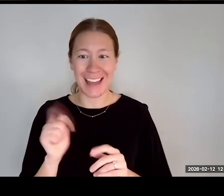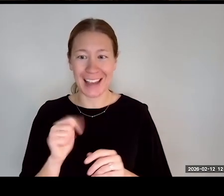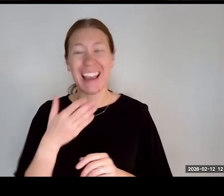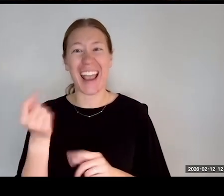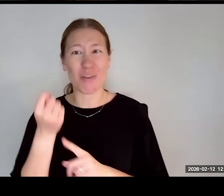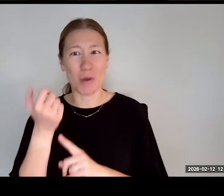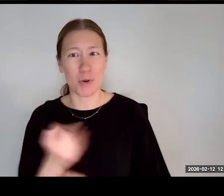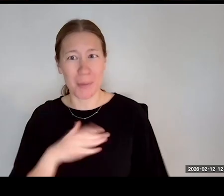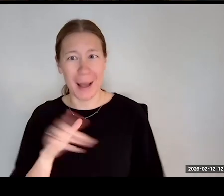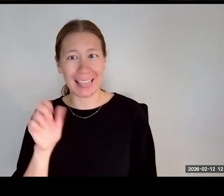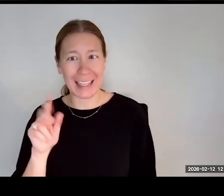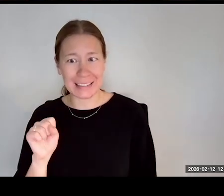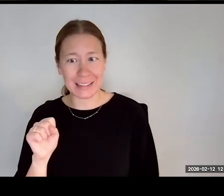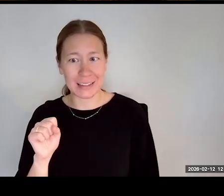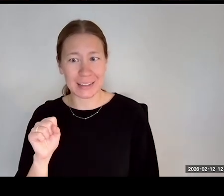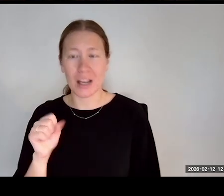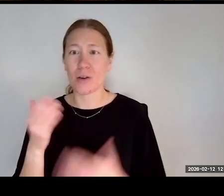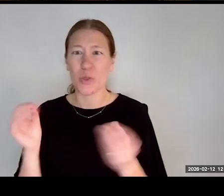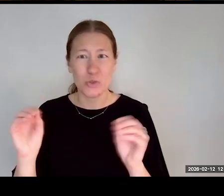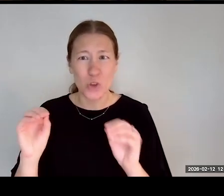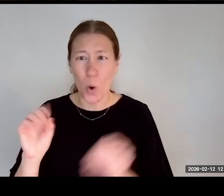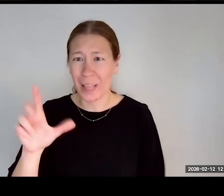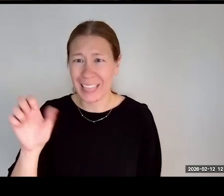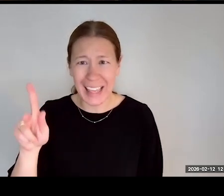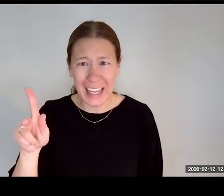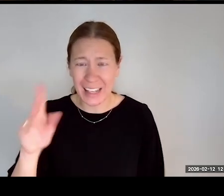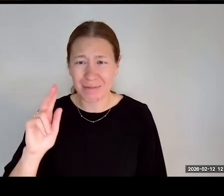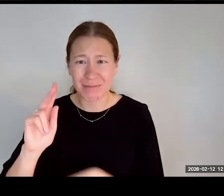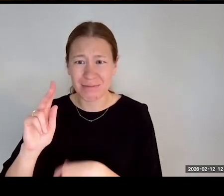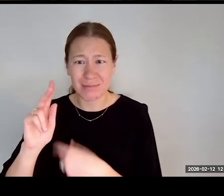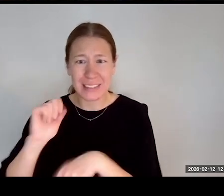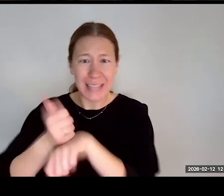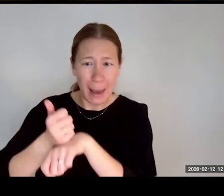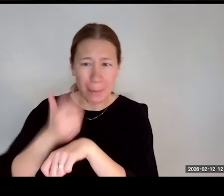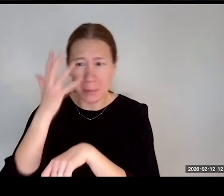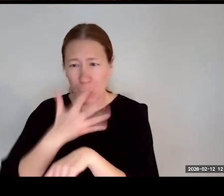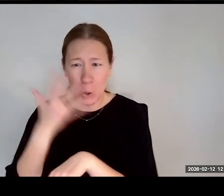So there's no more link styling here. It's still technically there, but I can't see it visually. So this is not a great way